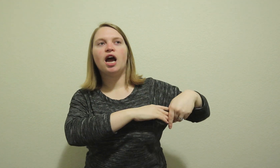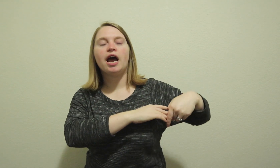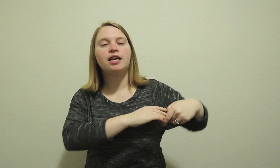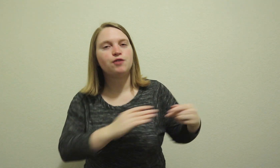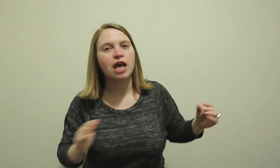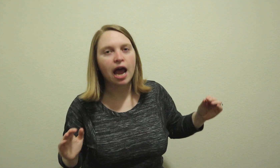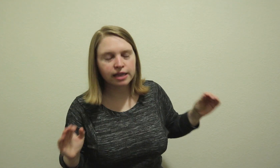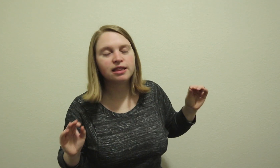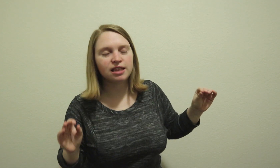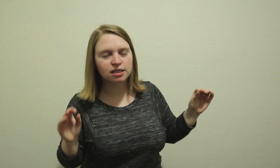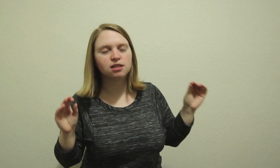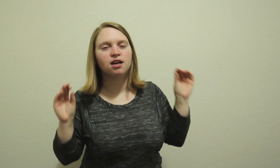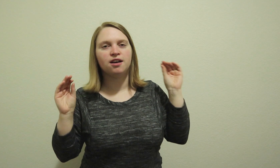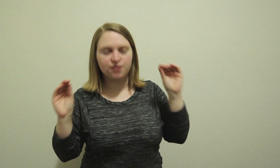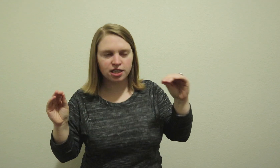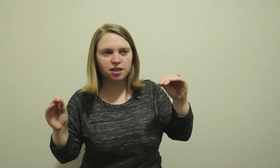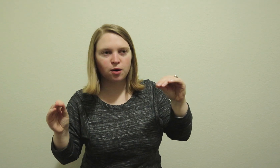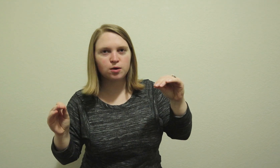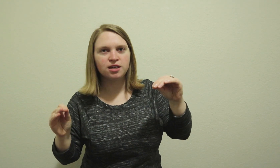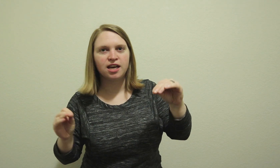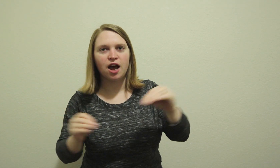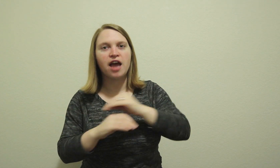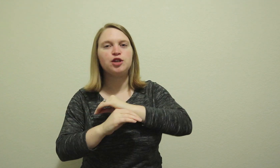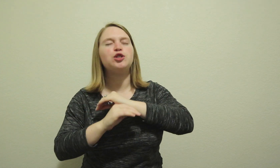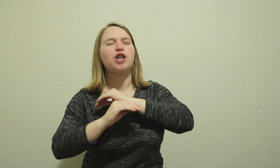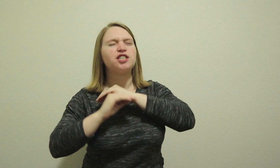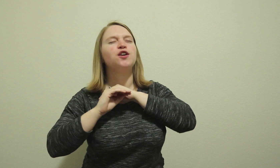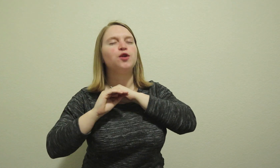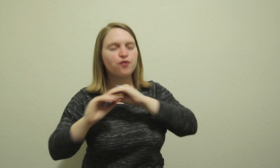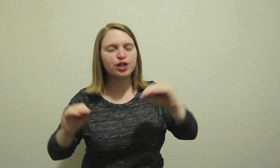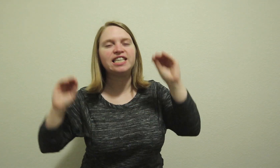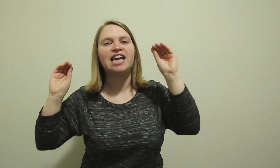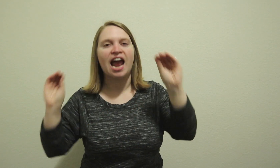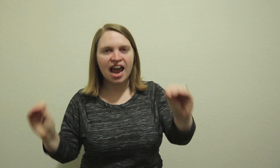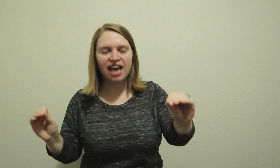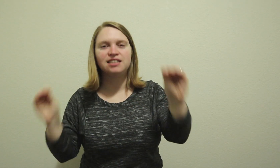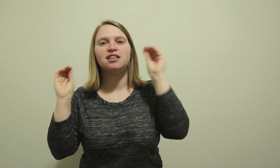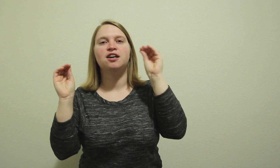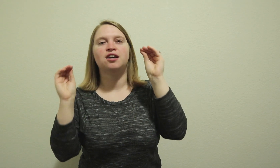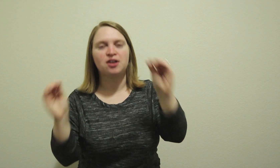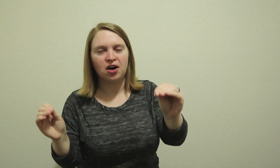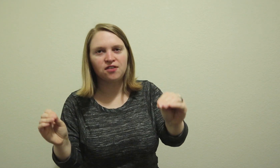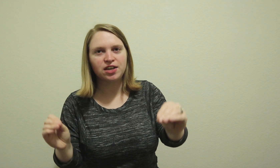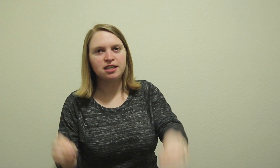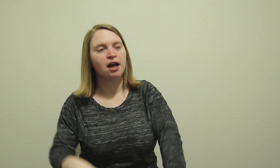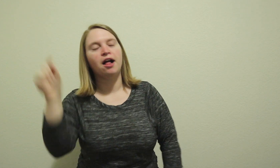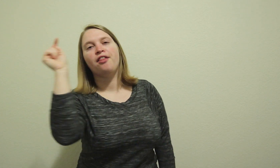and if you hate this video and you just freaking hate coffee